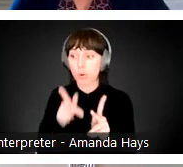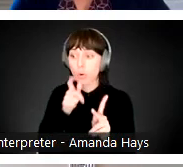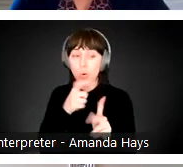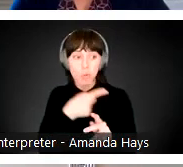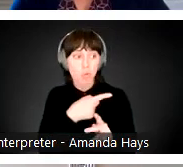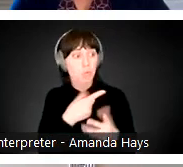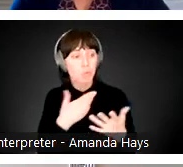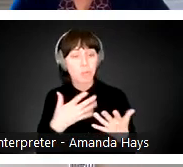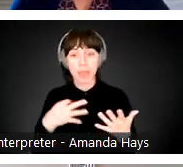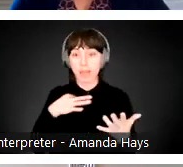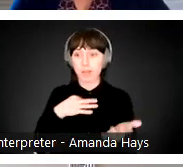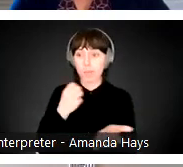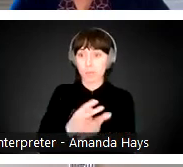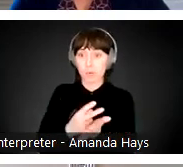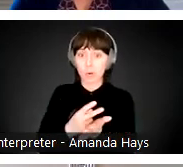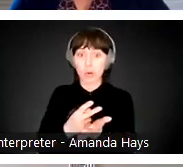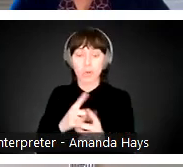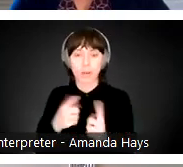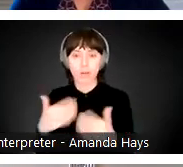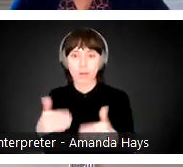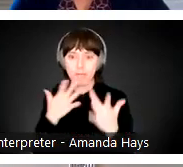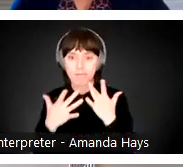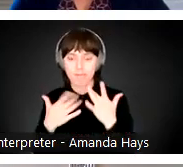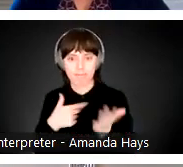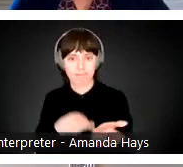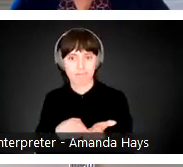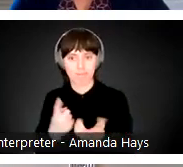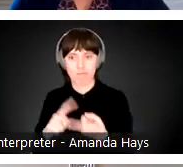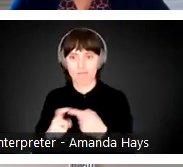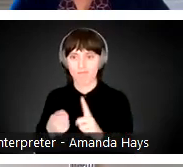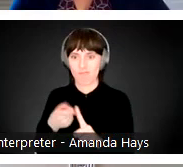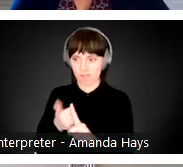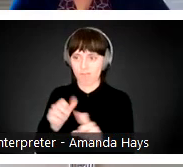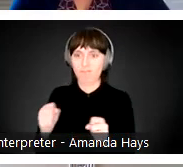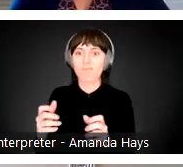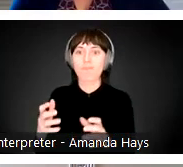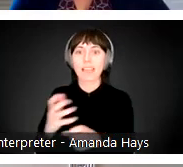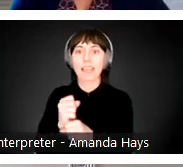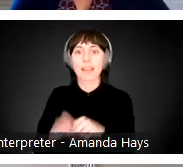hours- I'll tell you right now, I have a really good friend who's eligible for 30